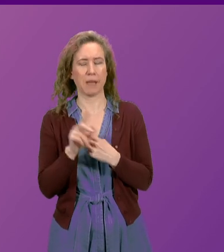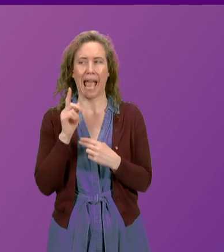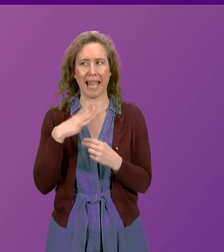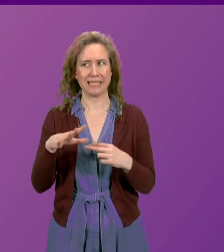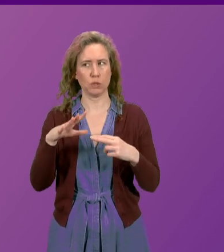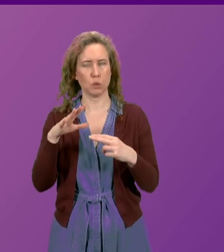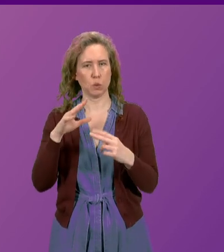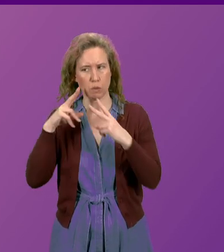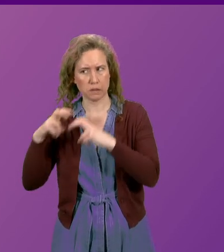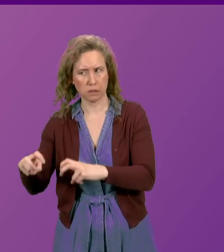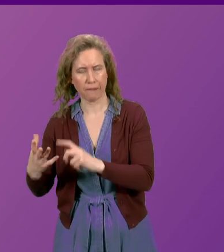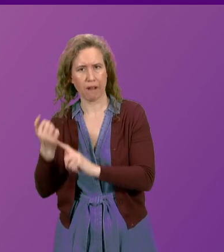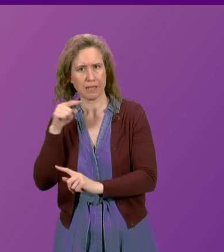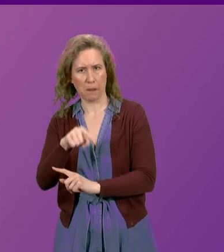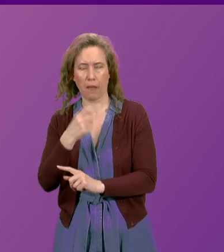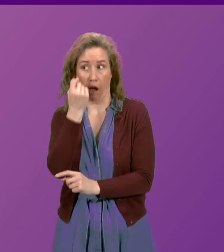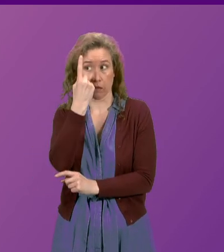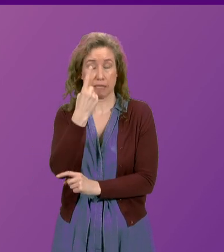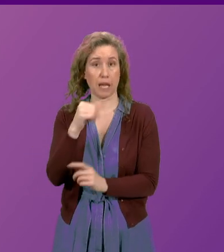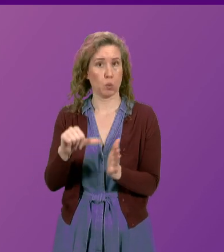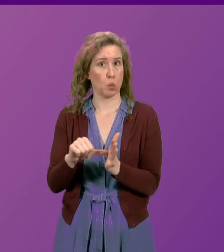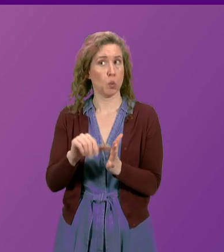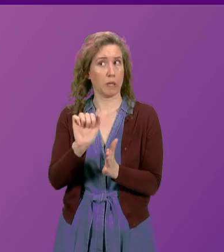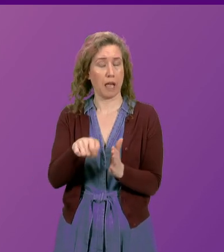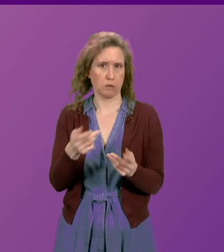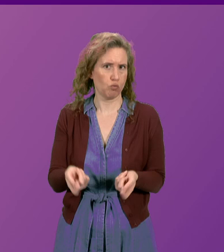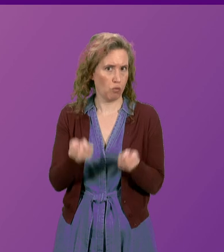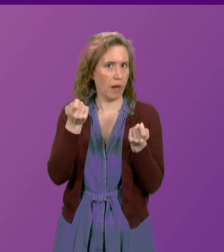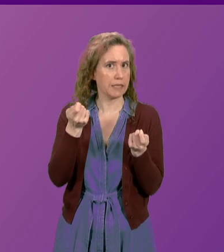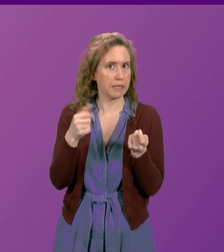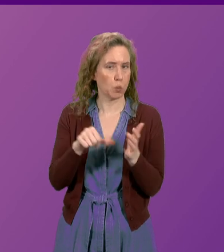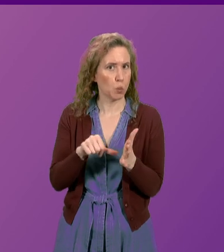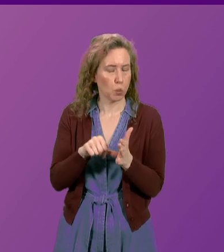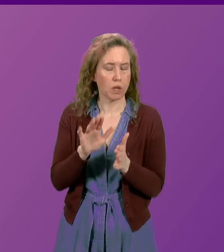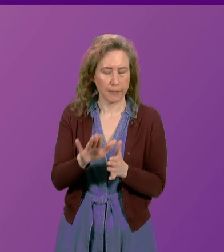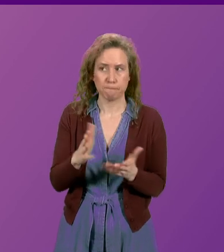undertaken. I understand the challenge that Christine Grahame has raised about the sharp rise